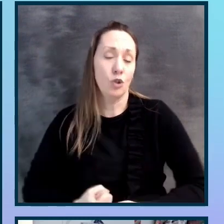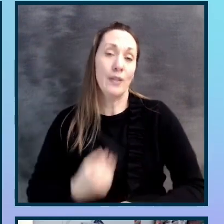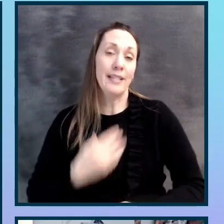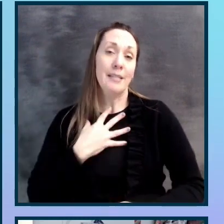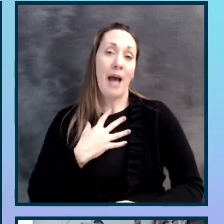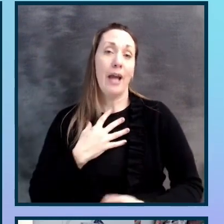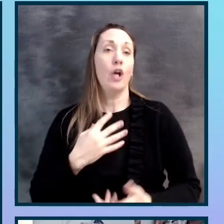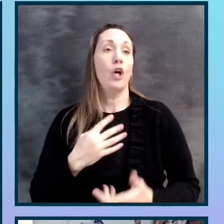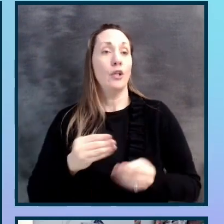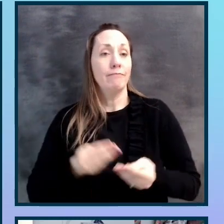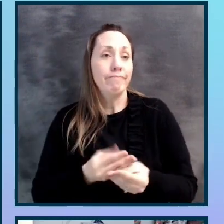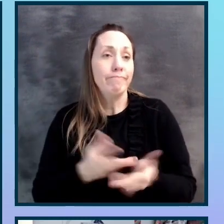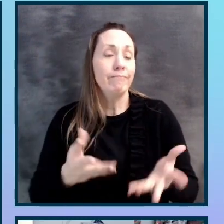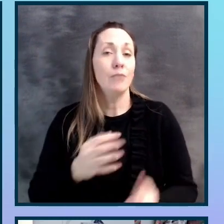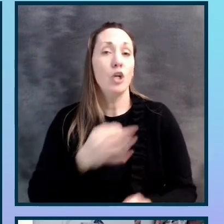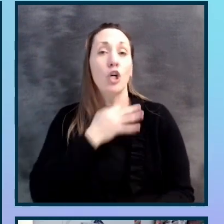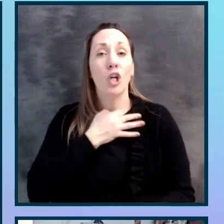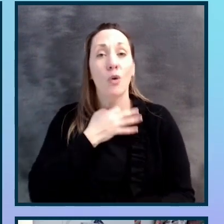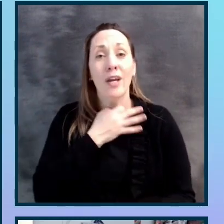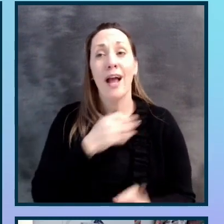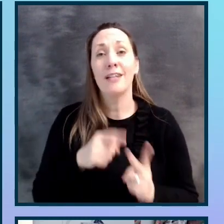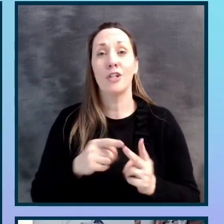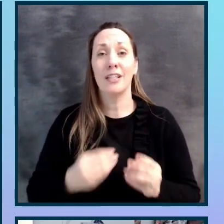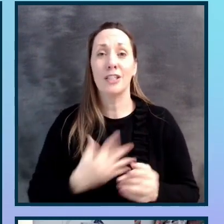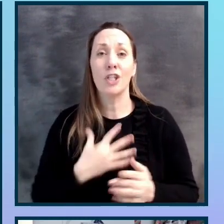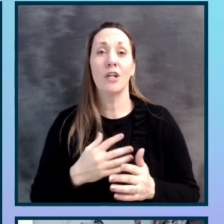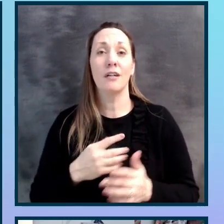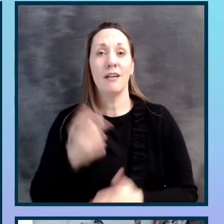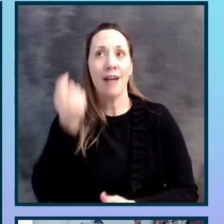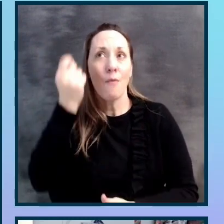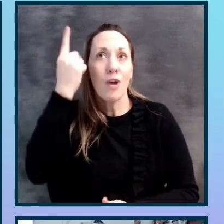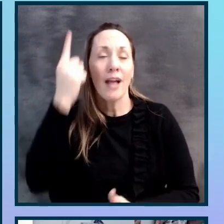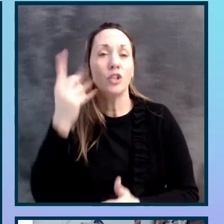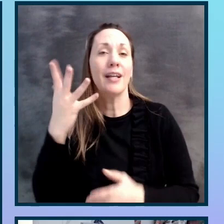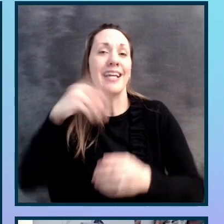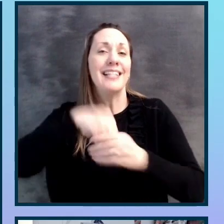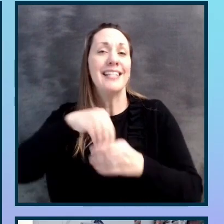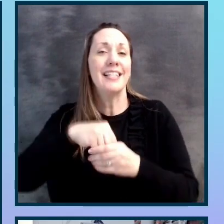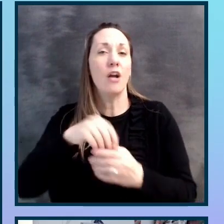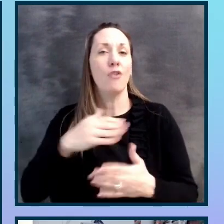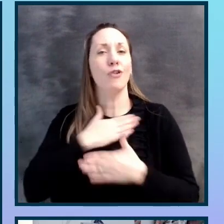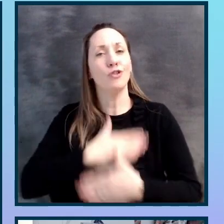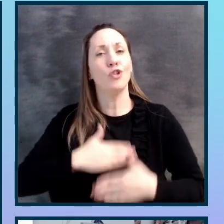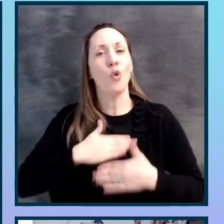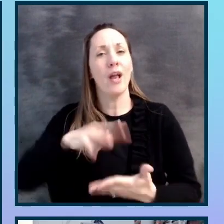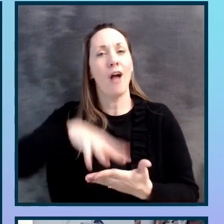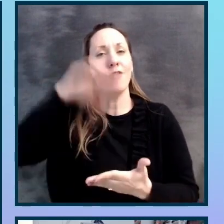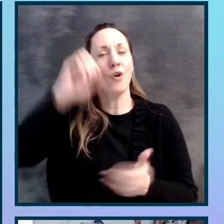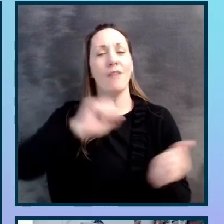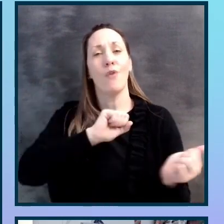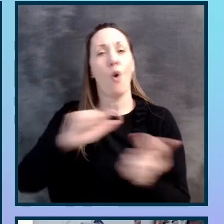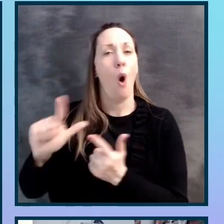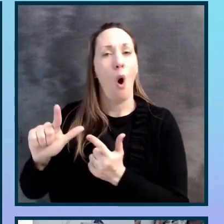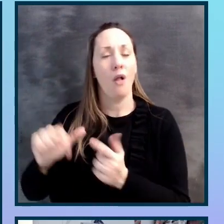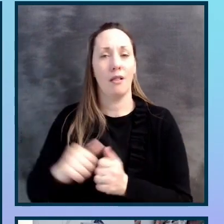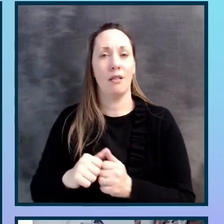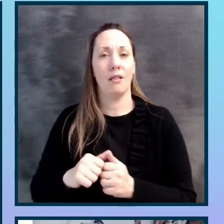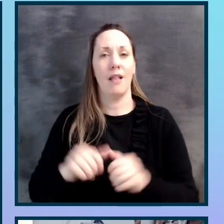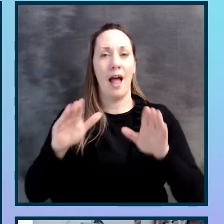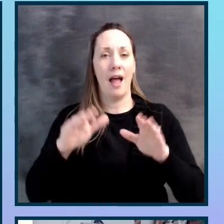ensure comprehension, instill the joy of learning for all elementary students. We are focused on providing